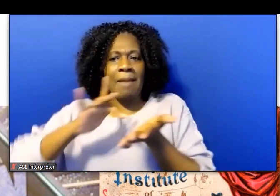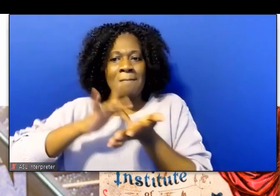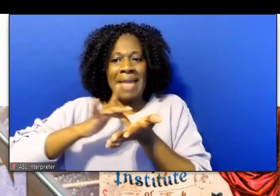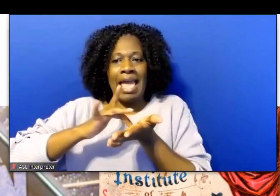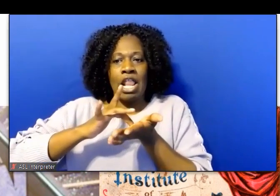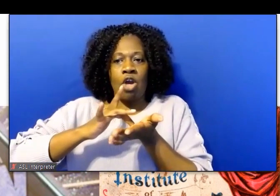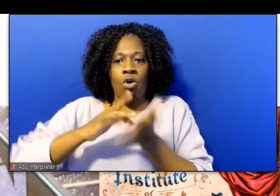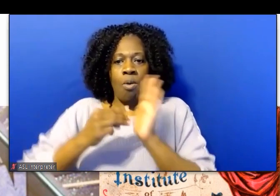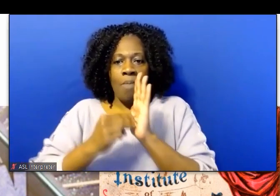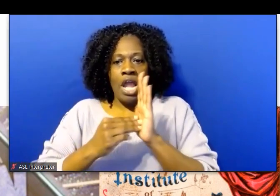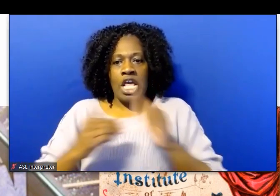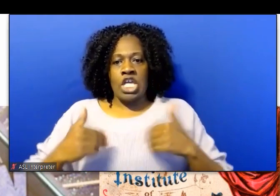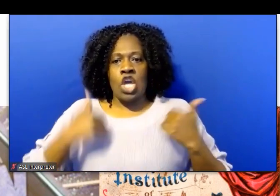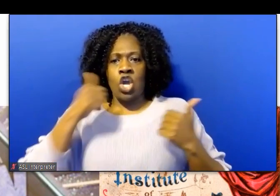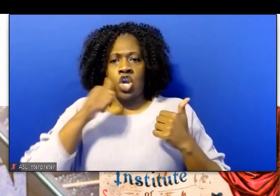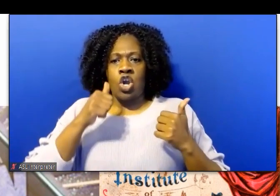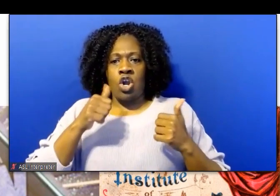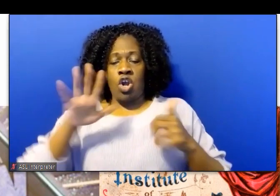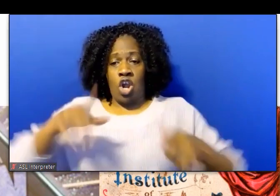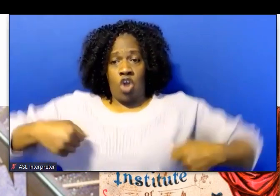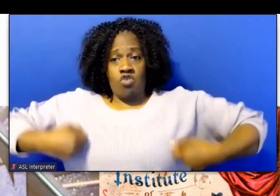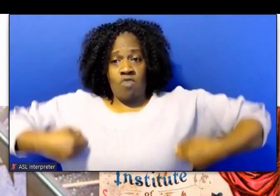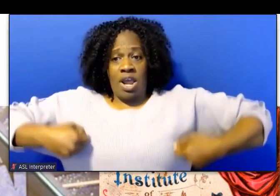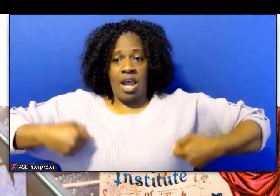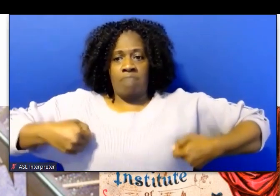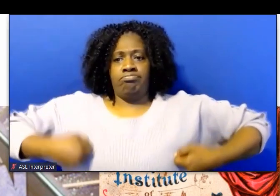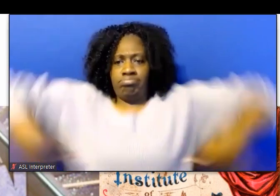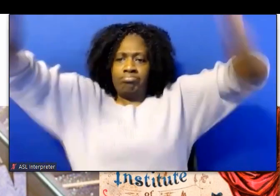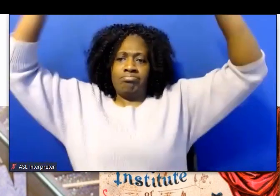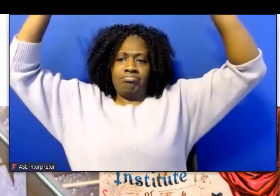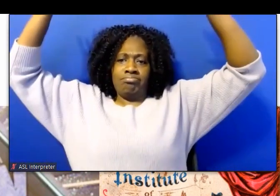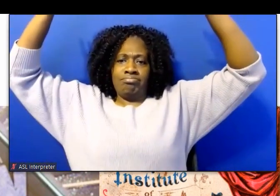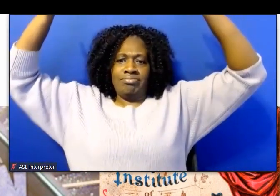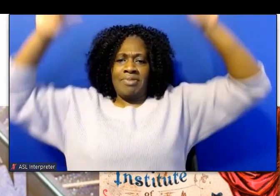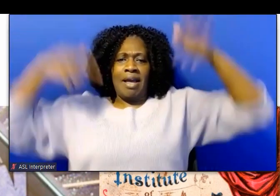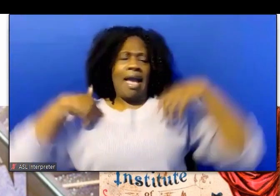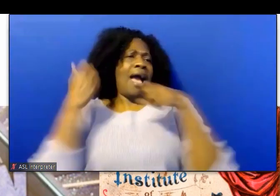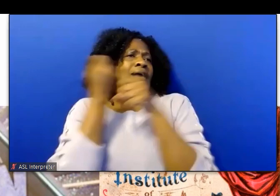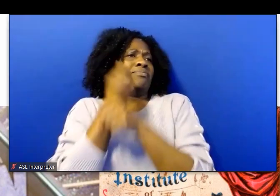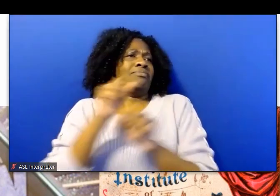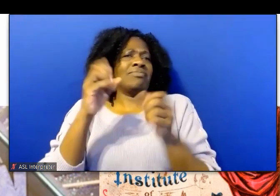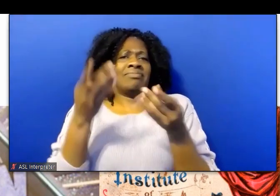this young girl is throwing away her crutches and looks like she's been cured; she's been fixed.